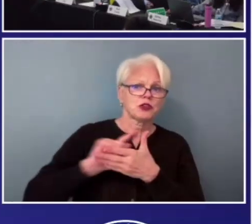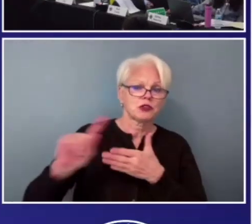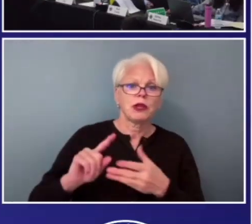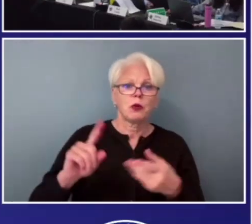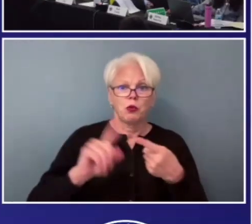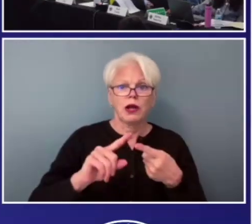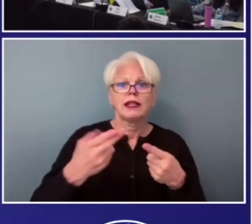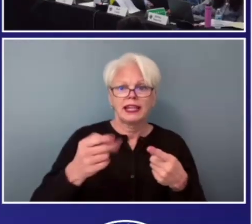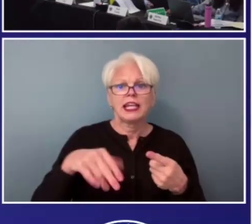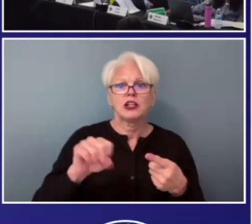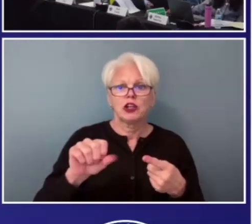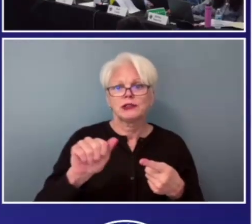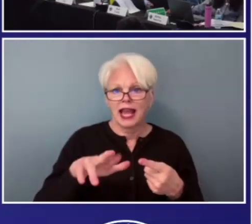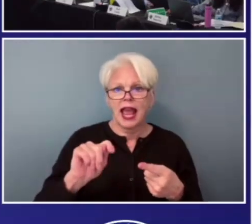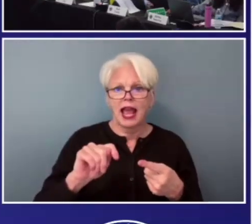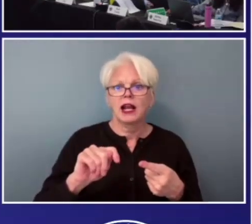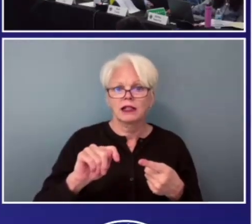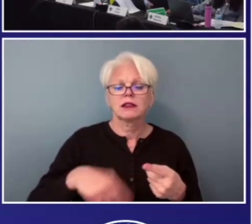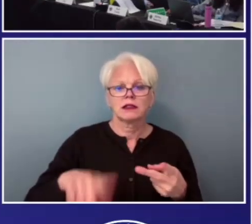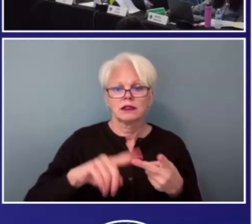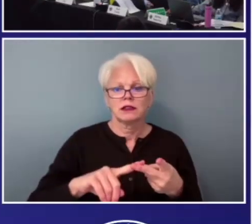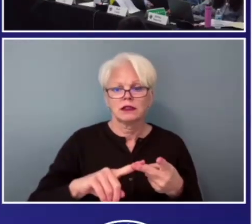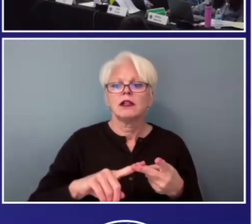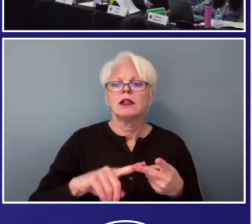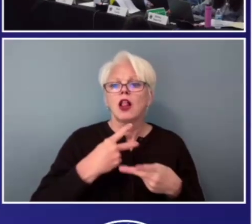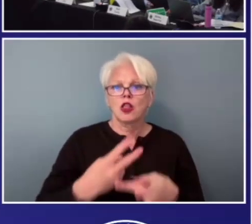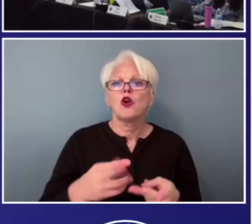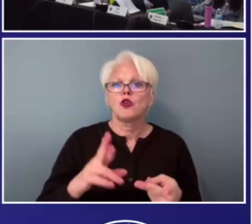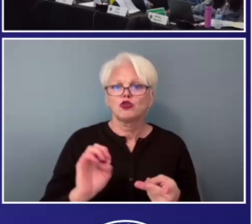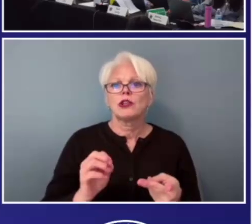The other was the other loan repayment programs, the other one was SCRA.